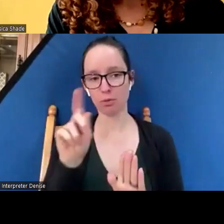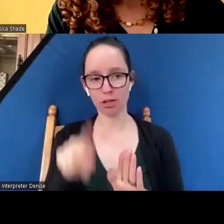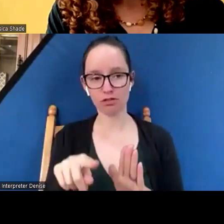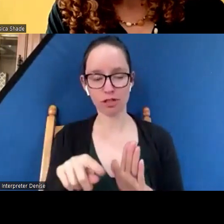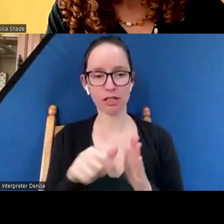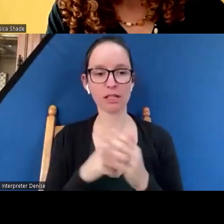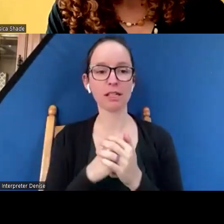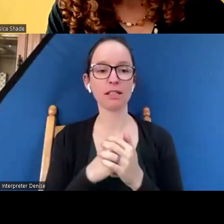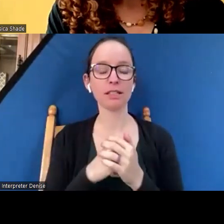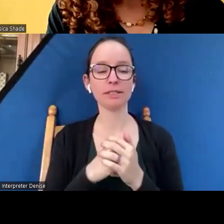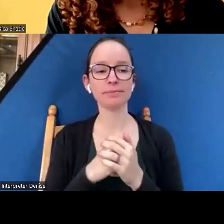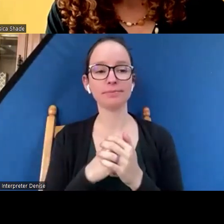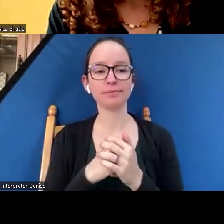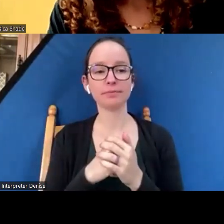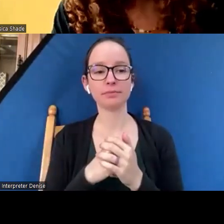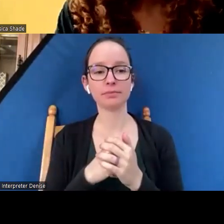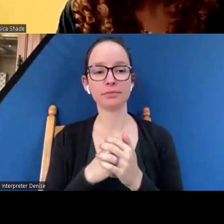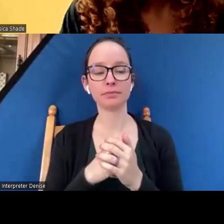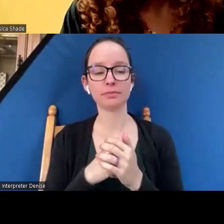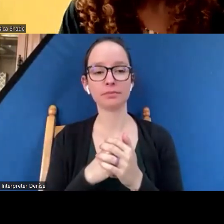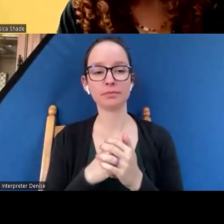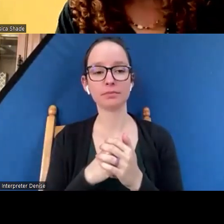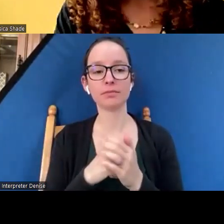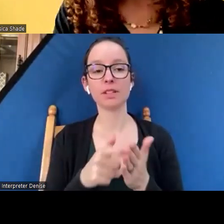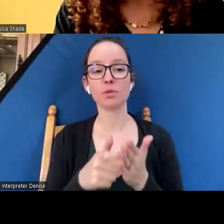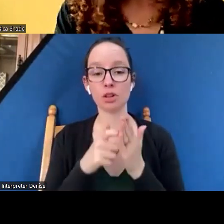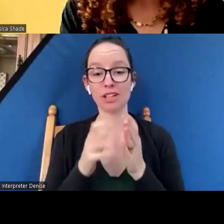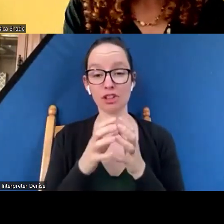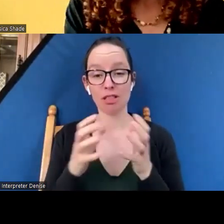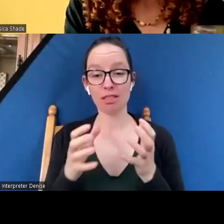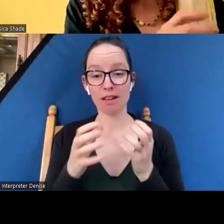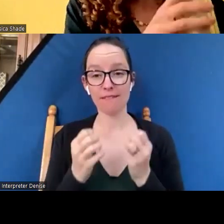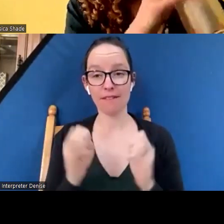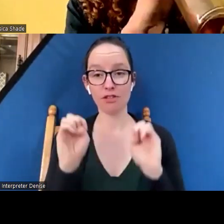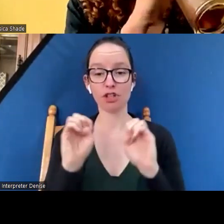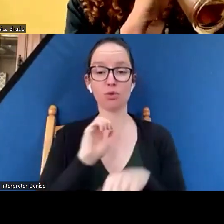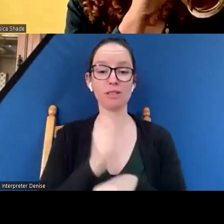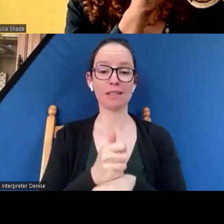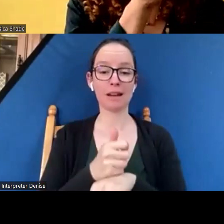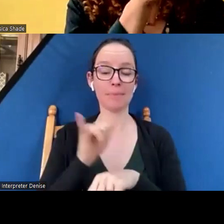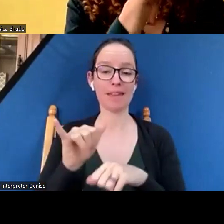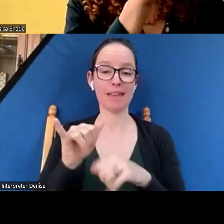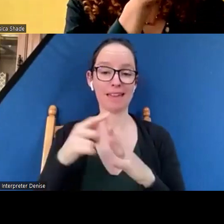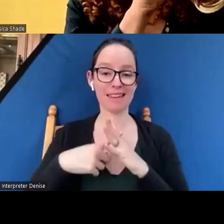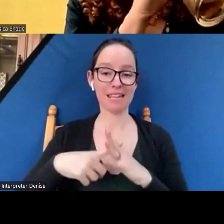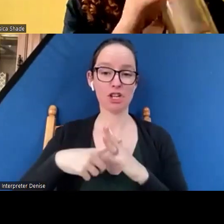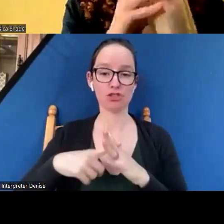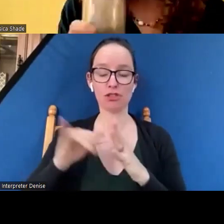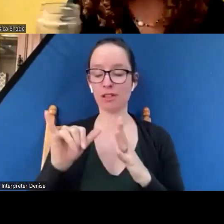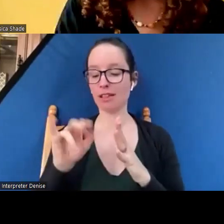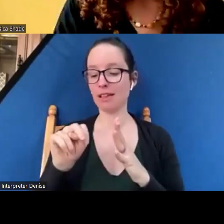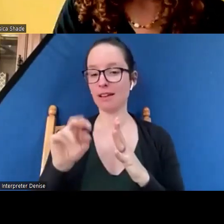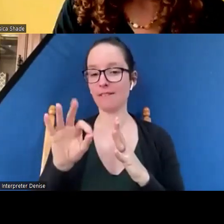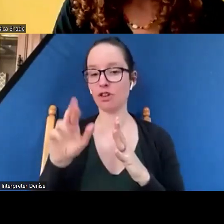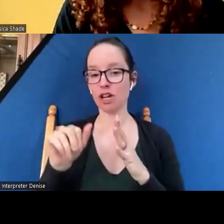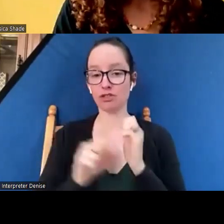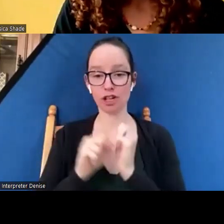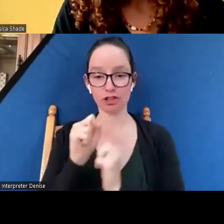The amount of it takes a lot of effort to set up that initial infrastructure to figure out what kind of message a SAS